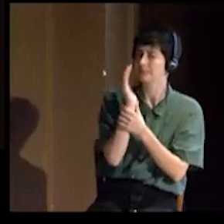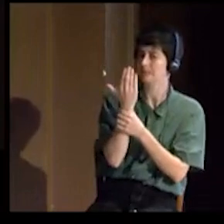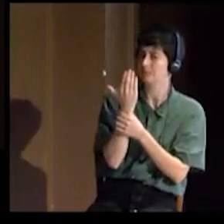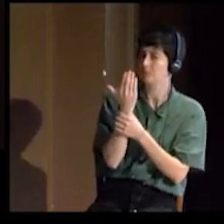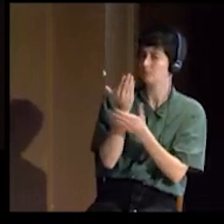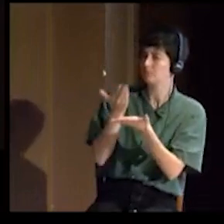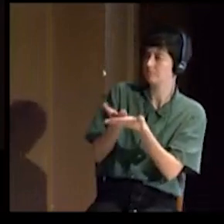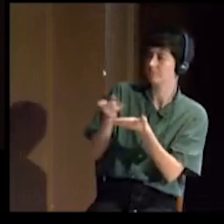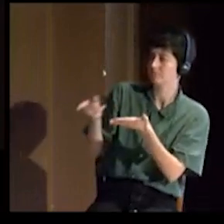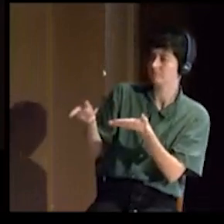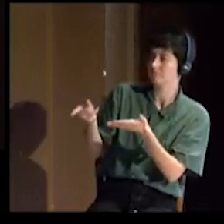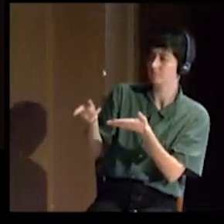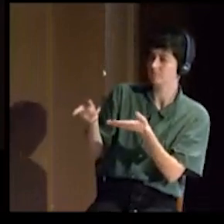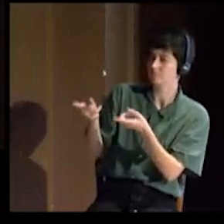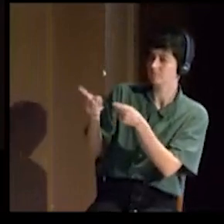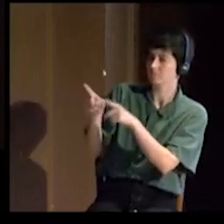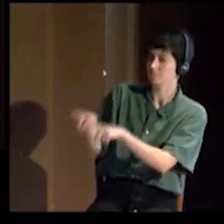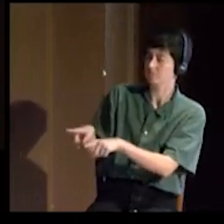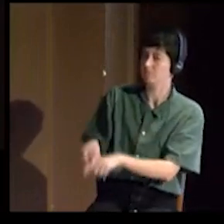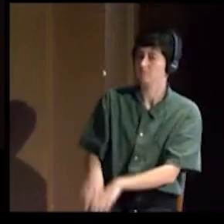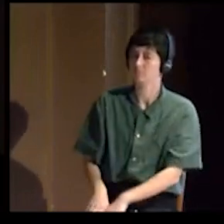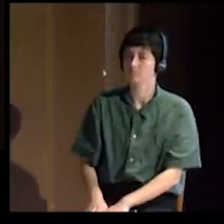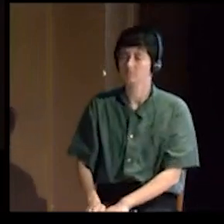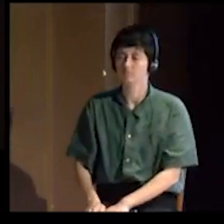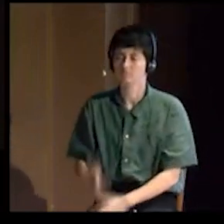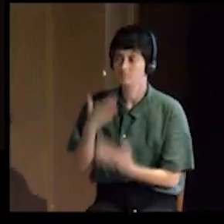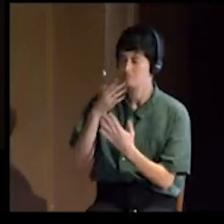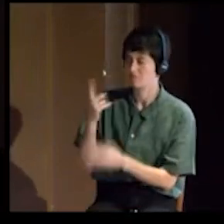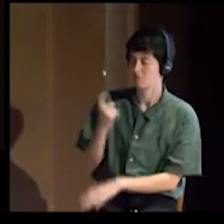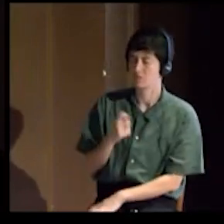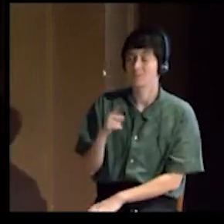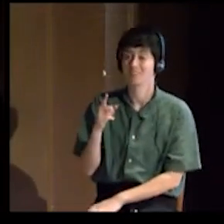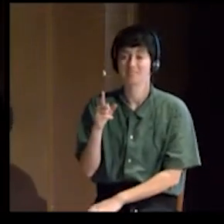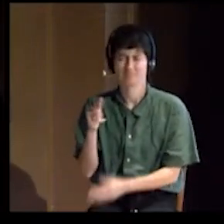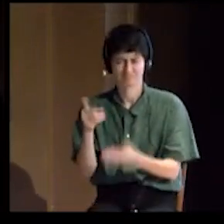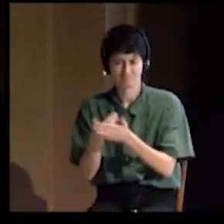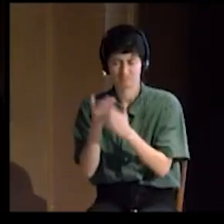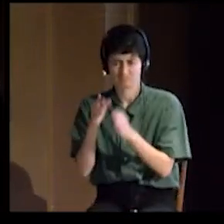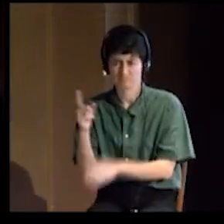[Audience Member] Hey, so I'm a pathologist as well, so I thoroughly enjoyed the talk,